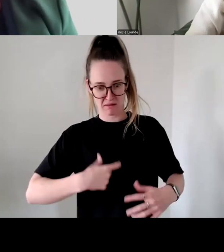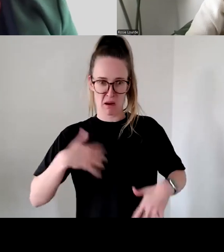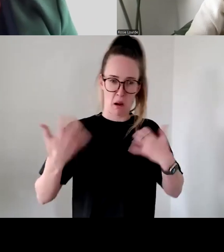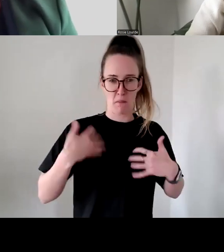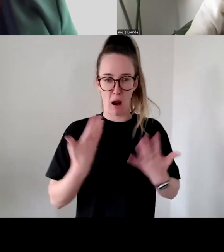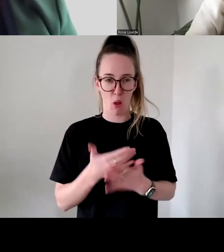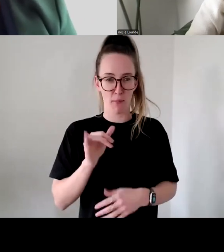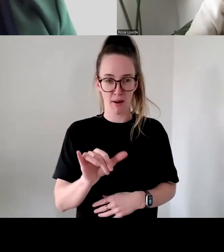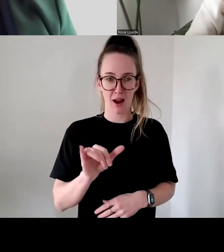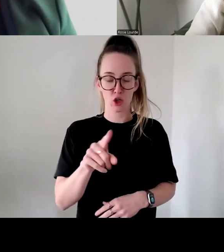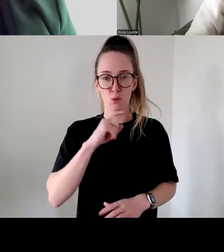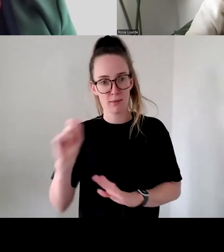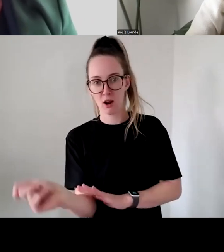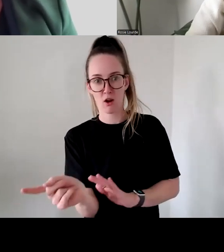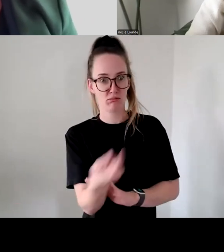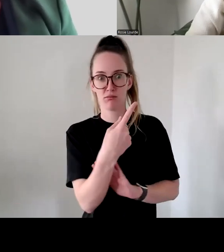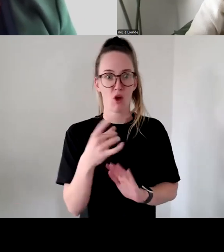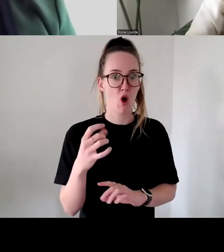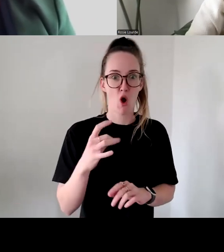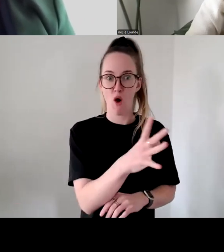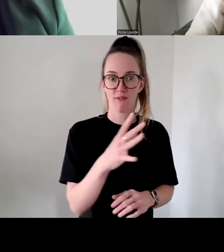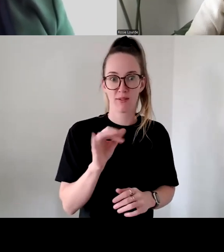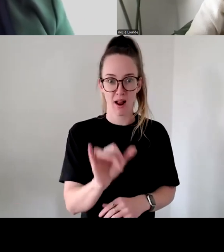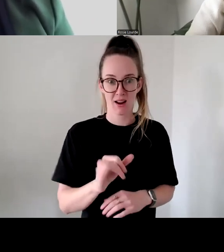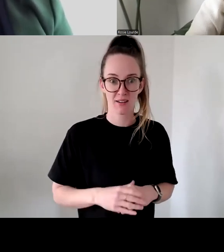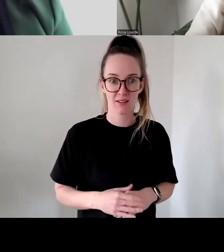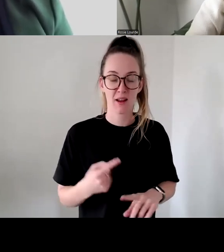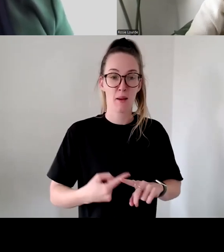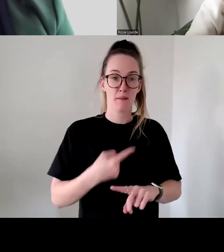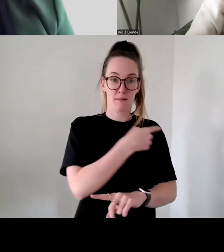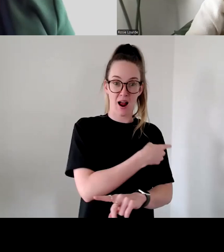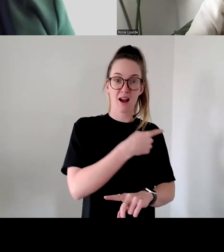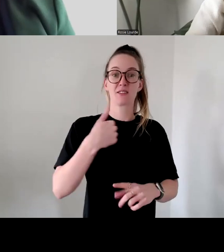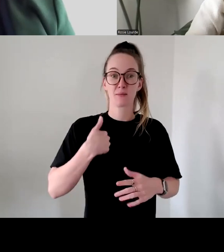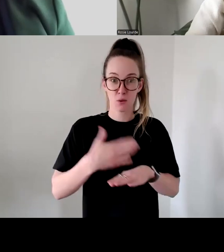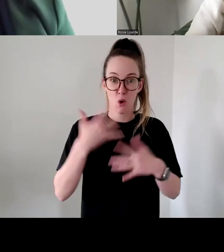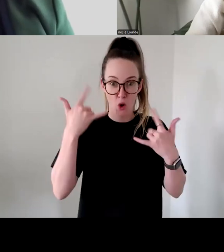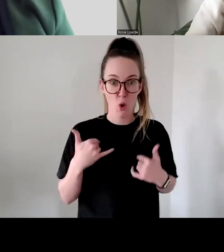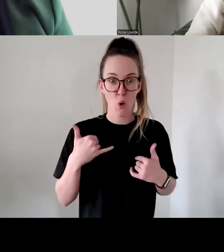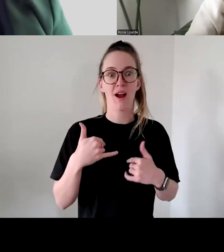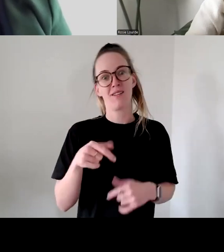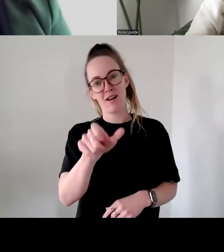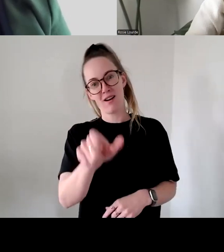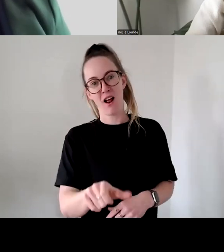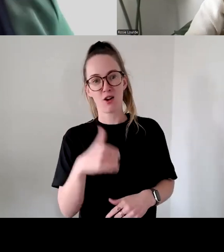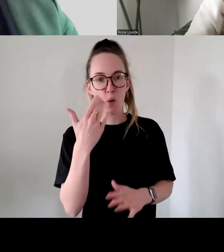I was a lawyer, the client was always right. Yes, while it is nuanced for donors, I think you need